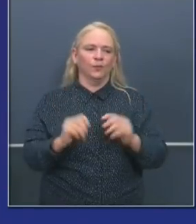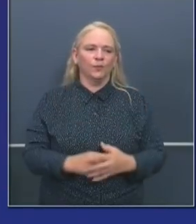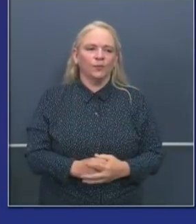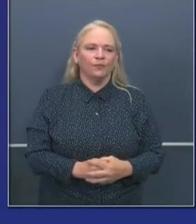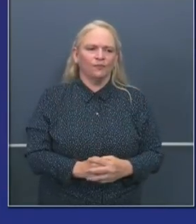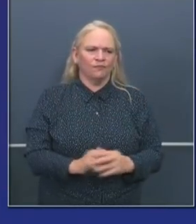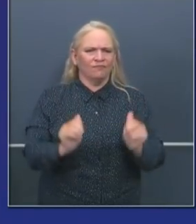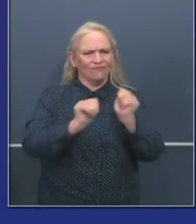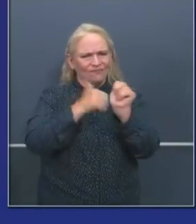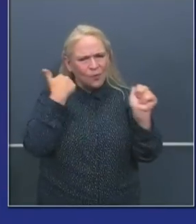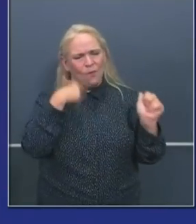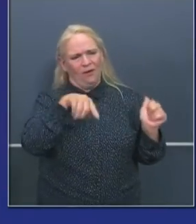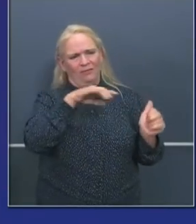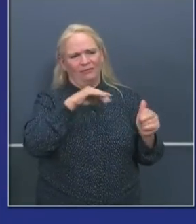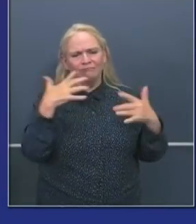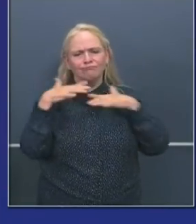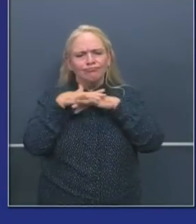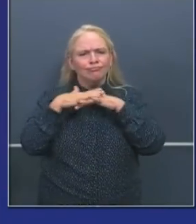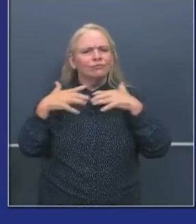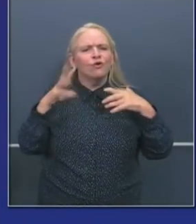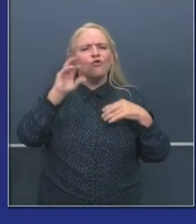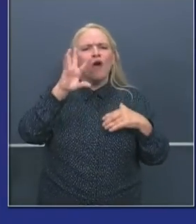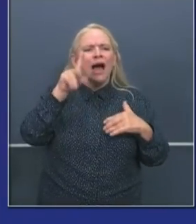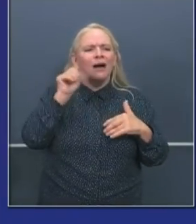GUIDELINES AND NOT WEARING T WEARING FACE